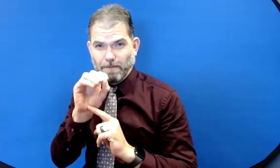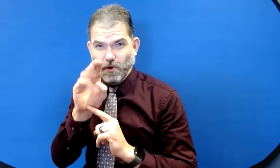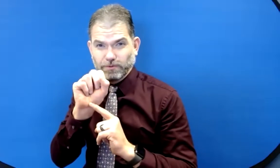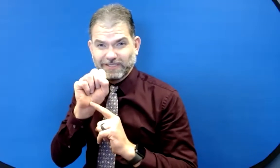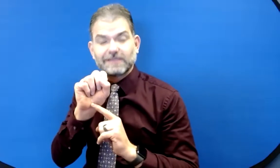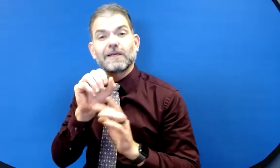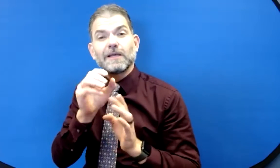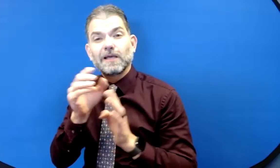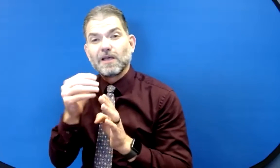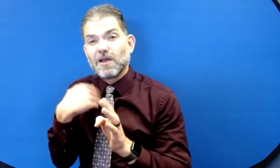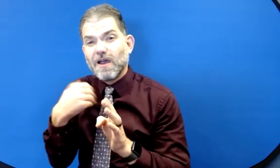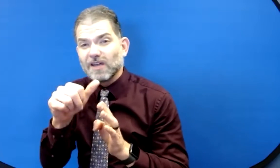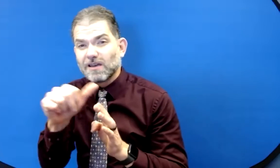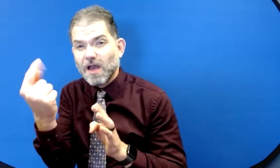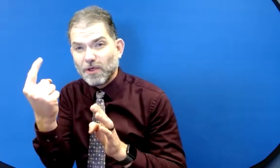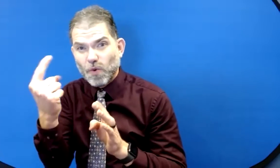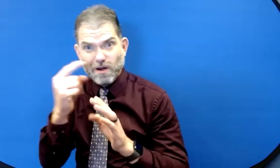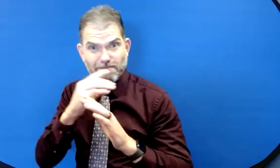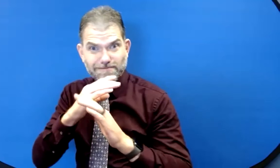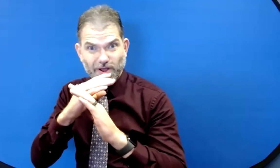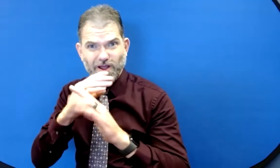ASL Interpreter: So Thrombosis is where there's a clot in the vessel.